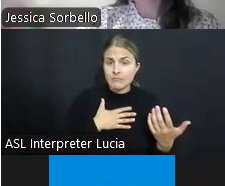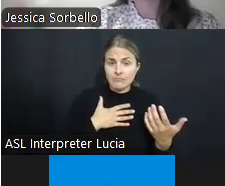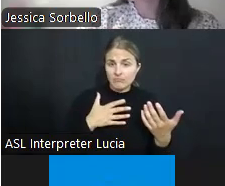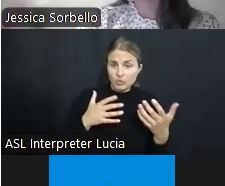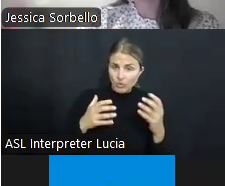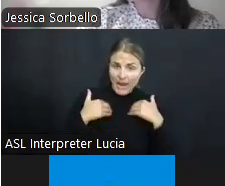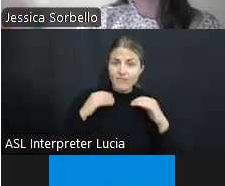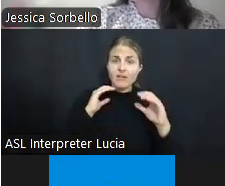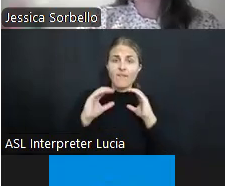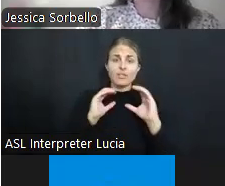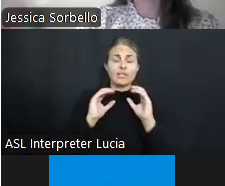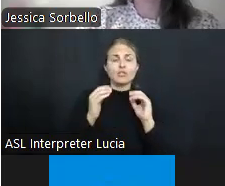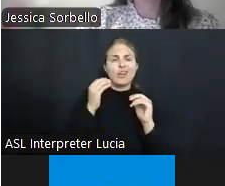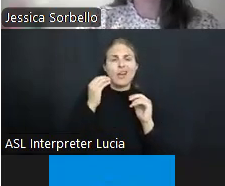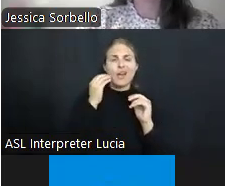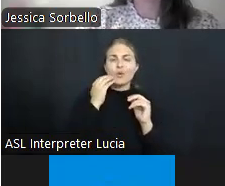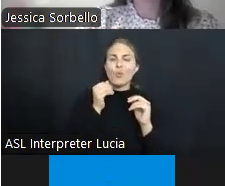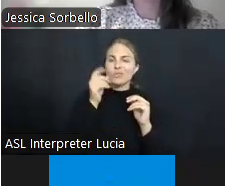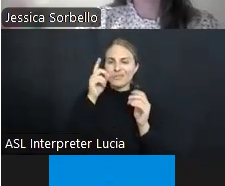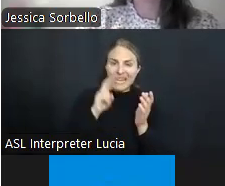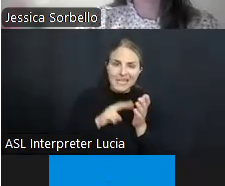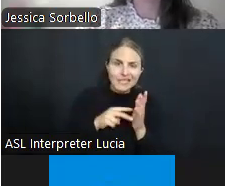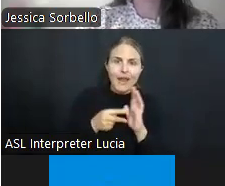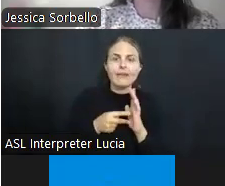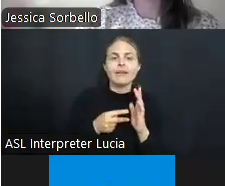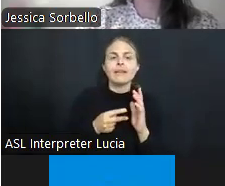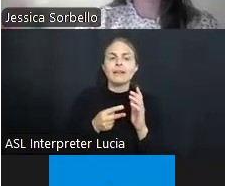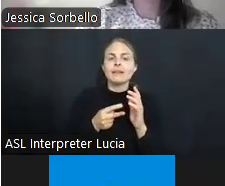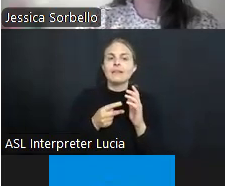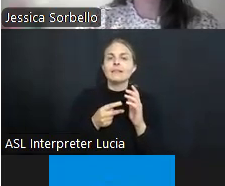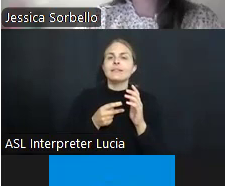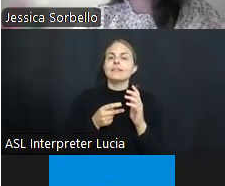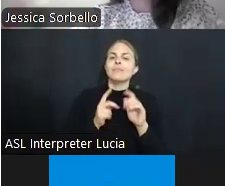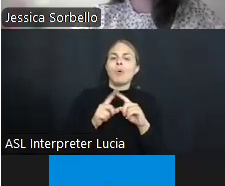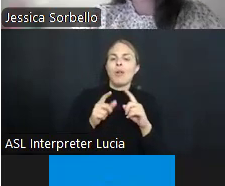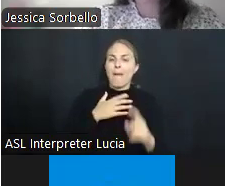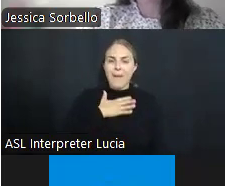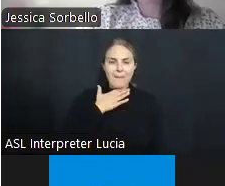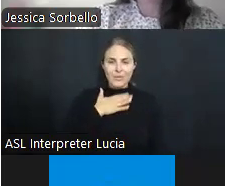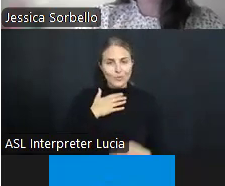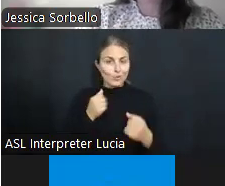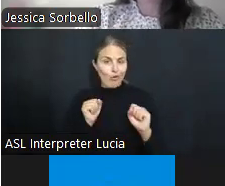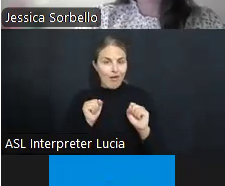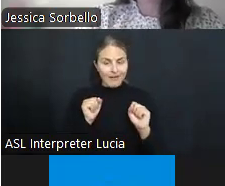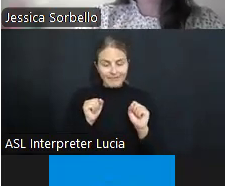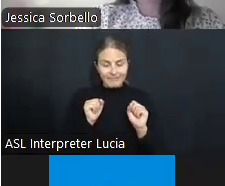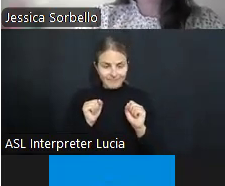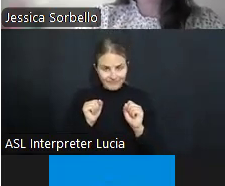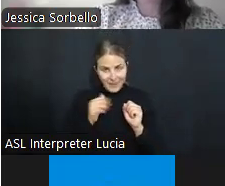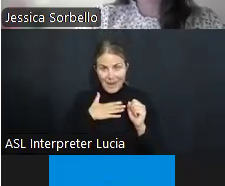it is with you here Jess, because we know that this can work in the future. »JESSICA SORBELLO: Perfect. »BLAISE BRYANT: So, if you